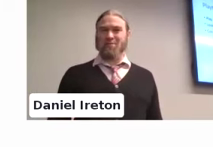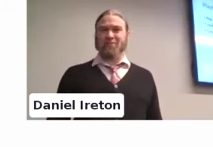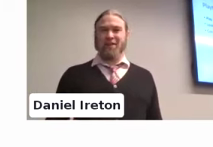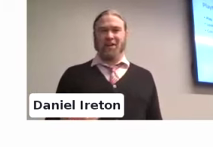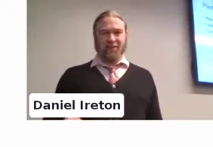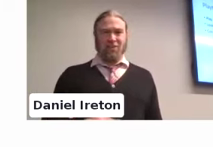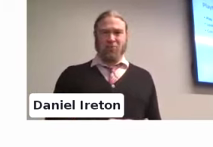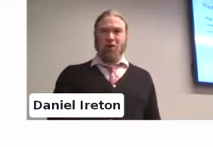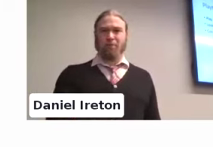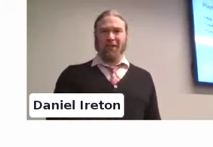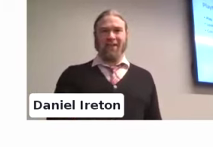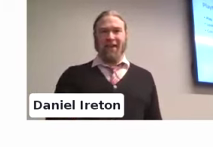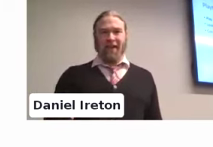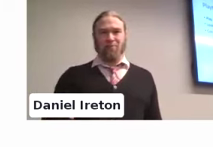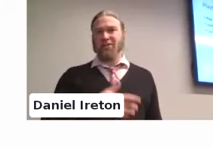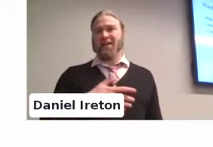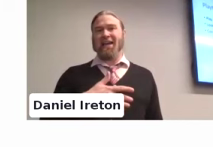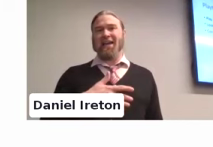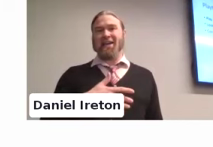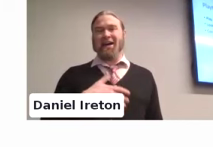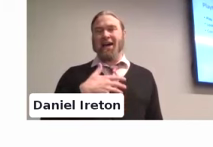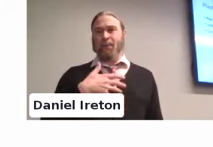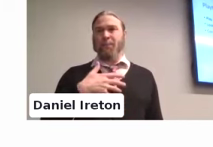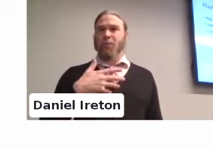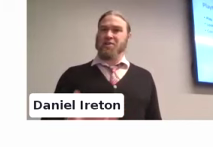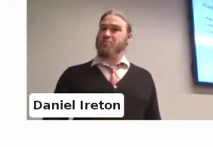When I talk about play testing we talked about it in terms of design.